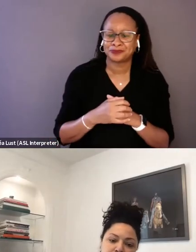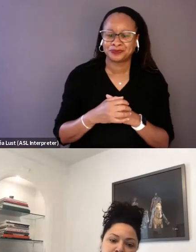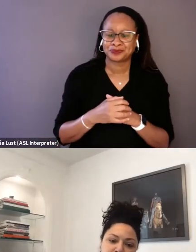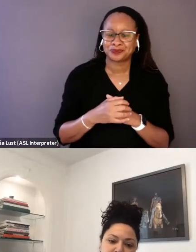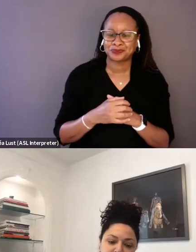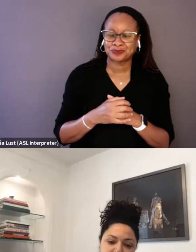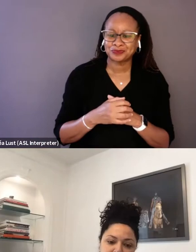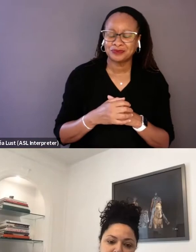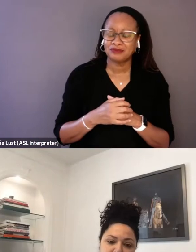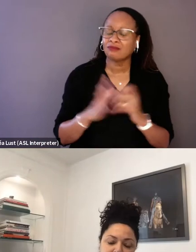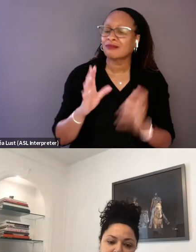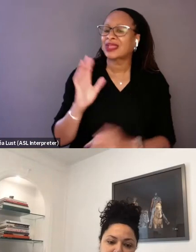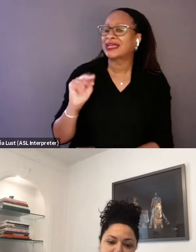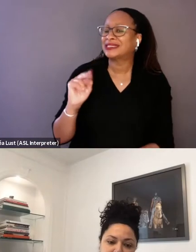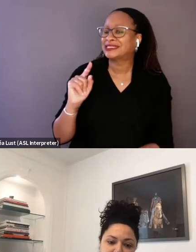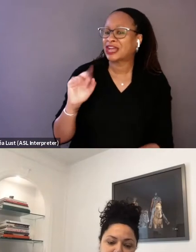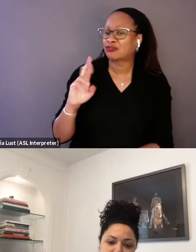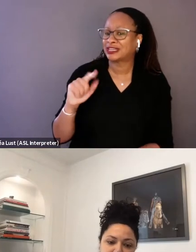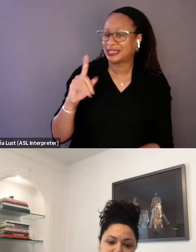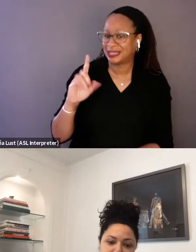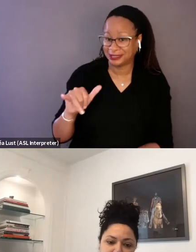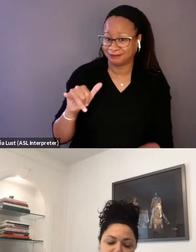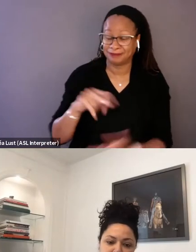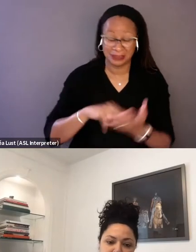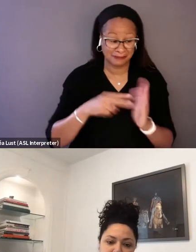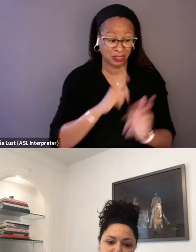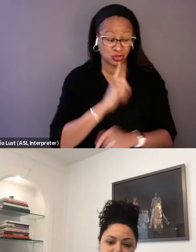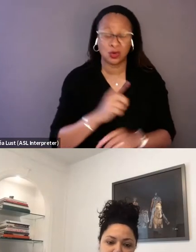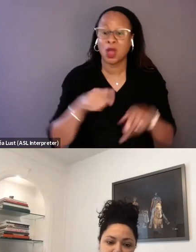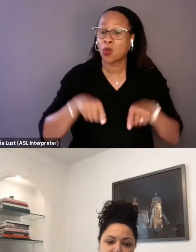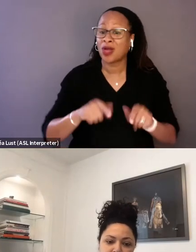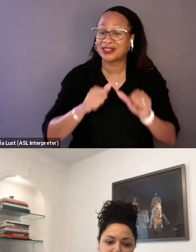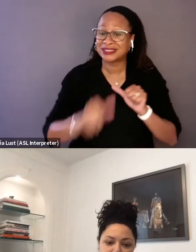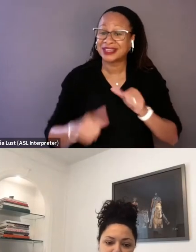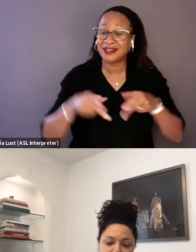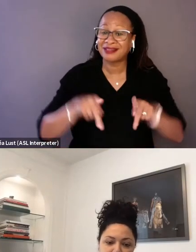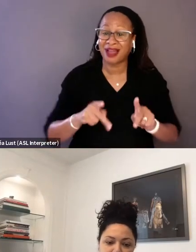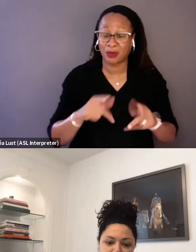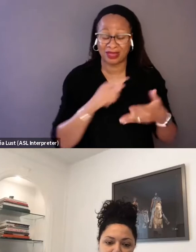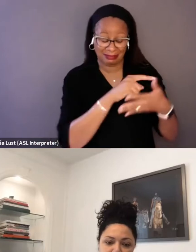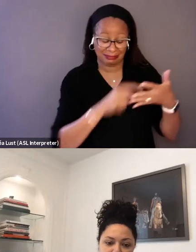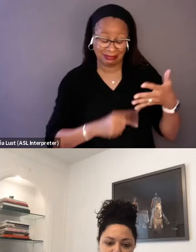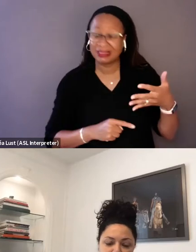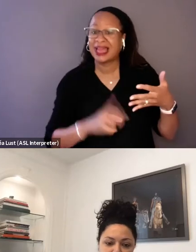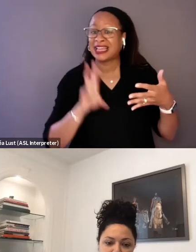the integrity of the show overall, while still allowing these seven different directors